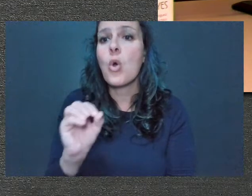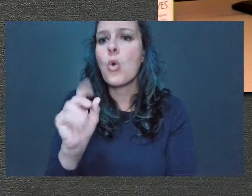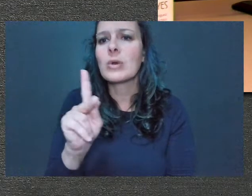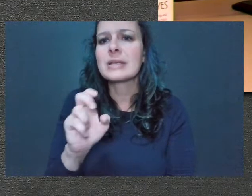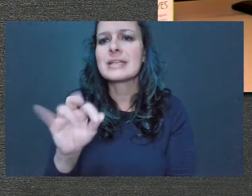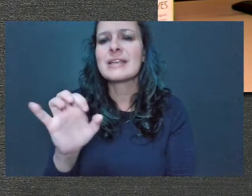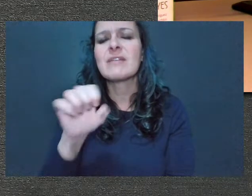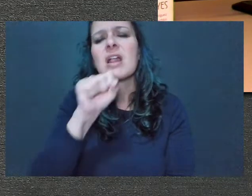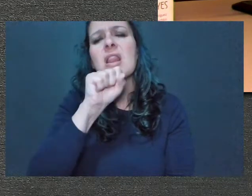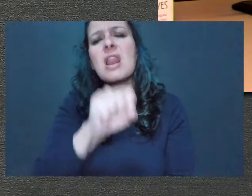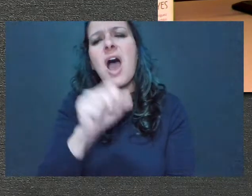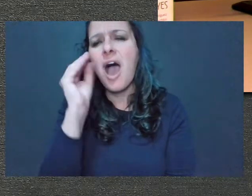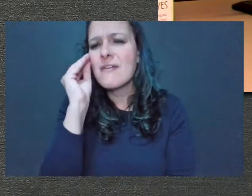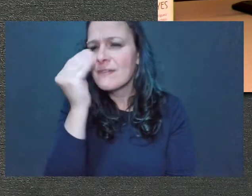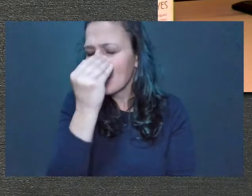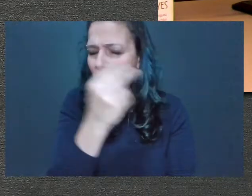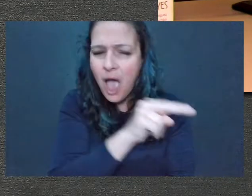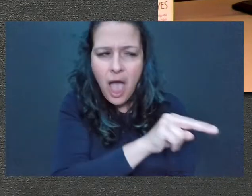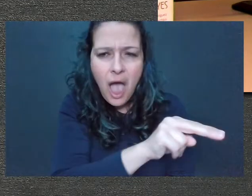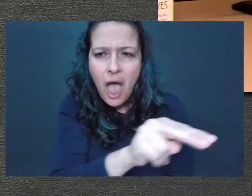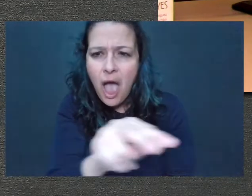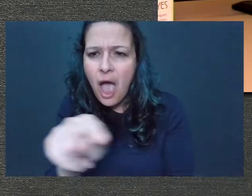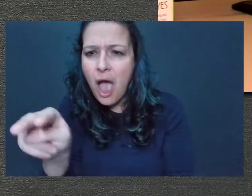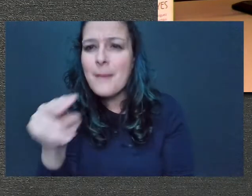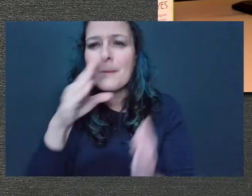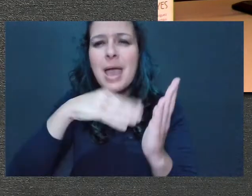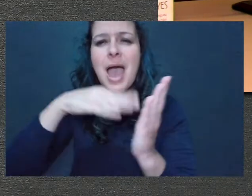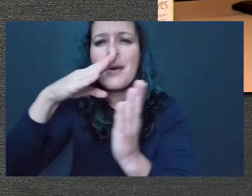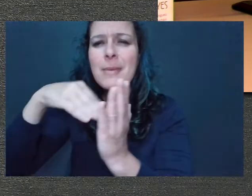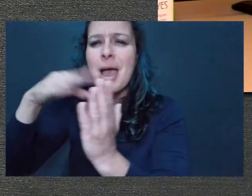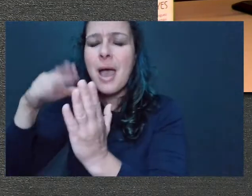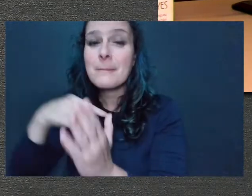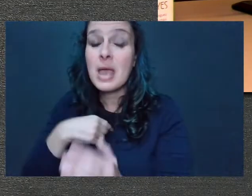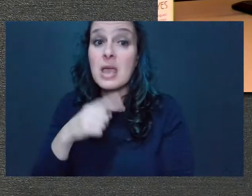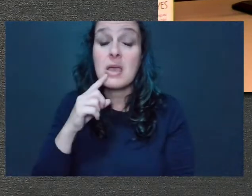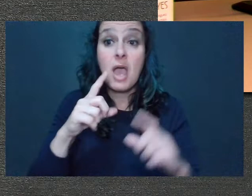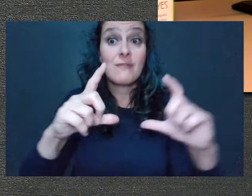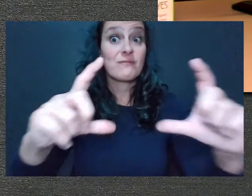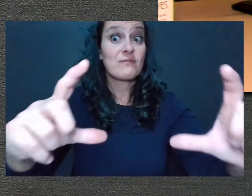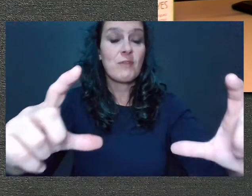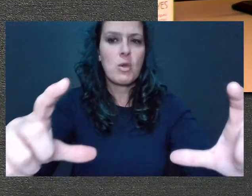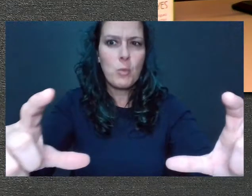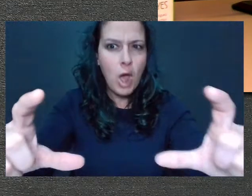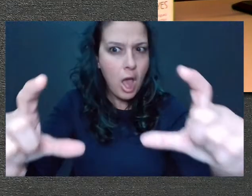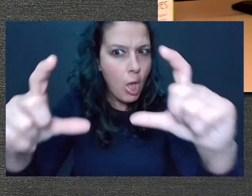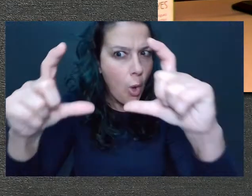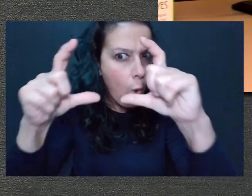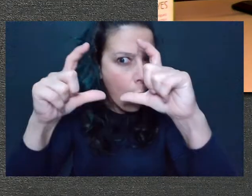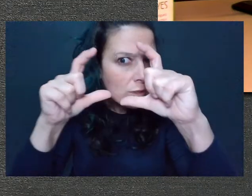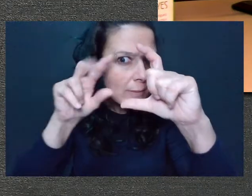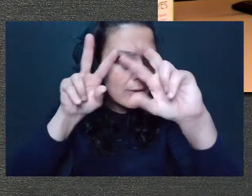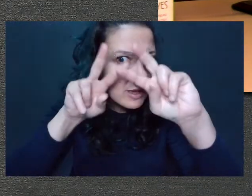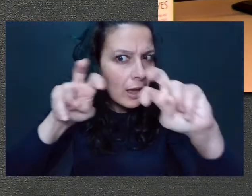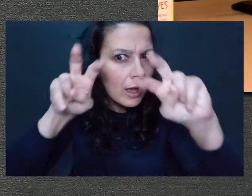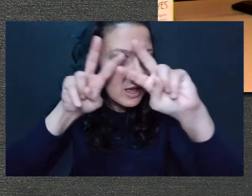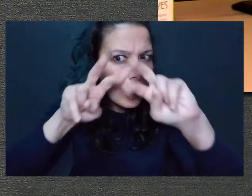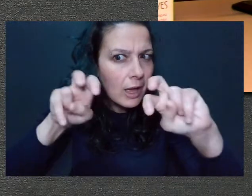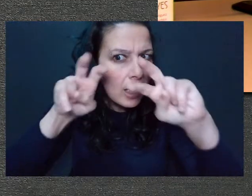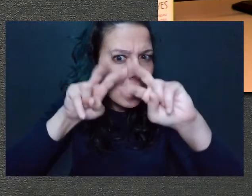And she would look at the flowers outside, and look at them very close up, and see all the parts.